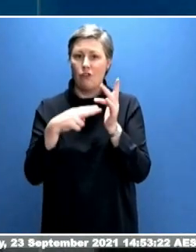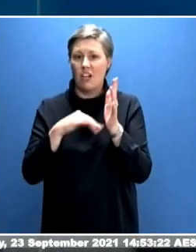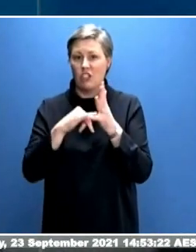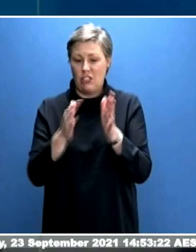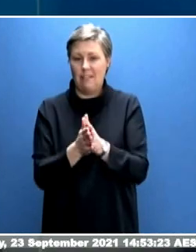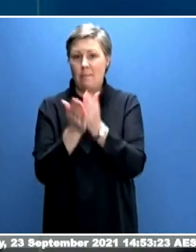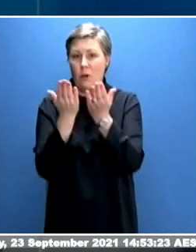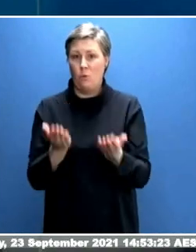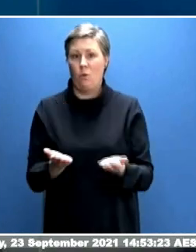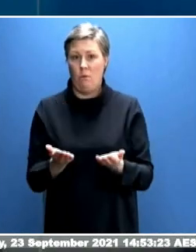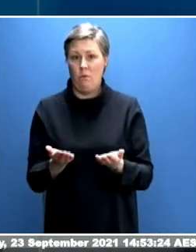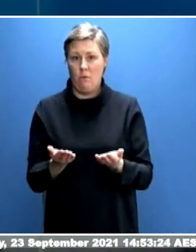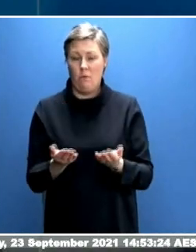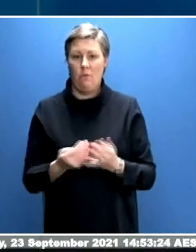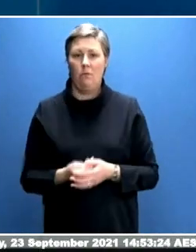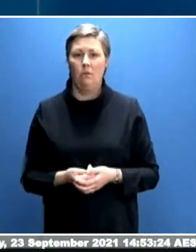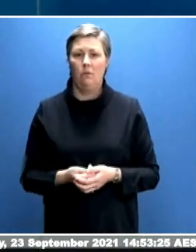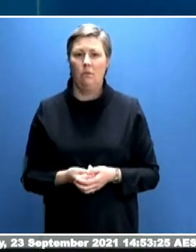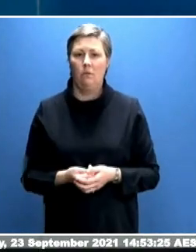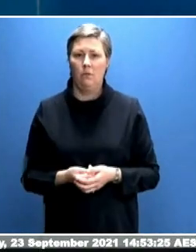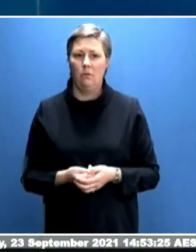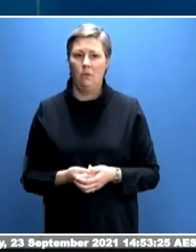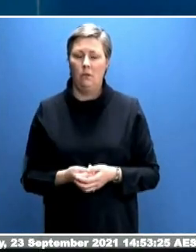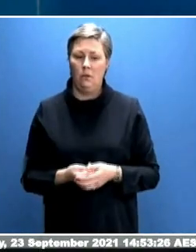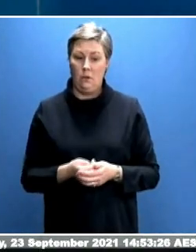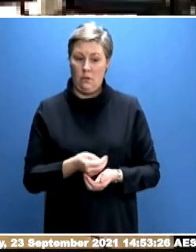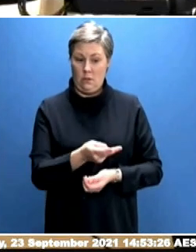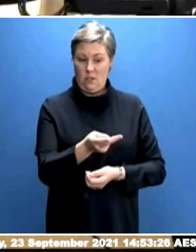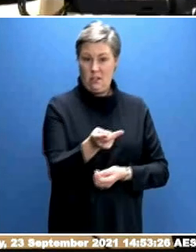Was there any involvement with those organisations or other